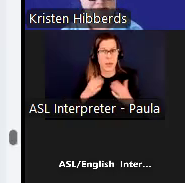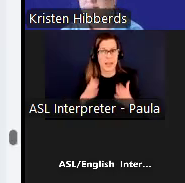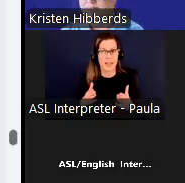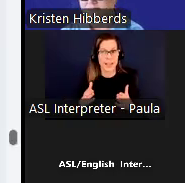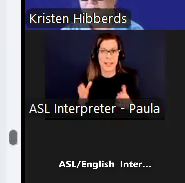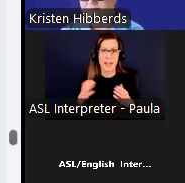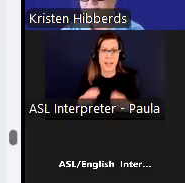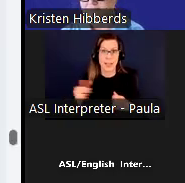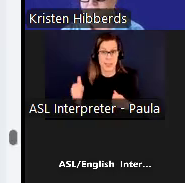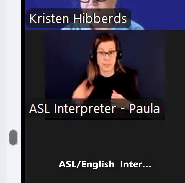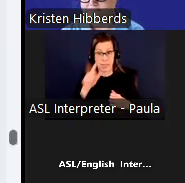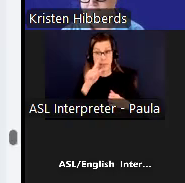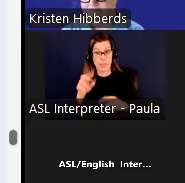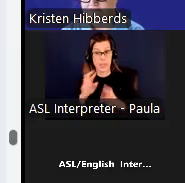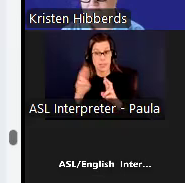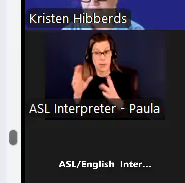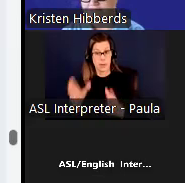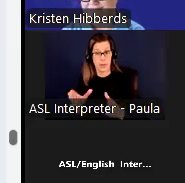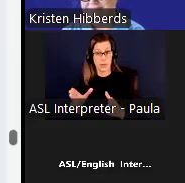reporter, do they get that information?